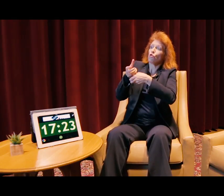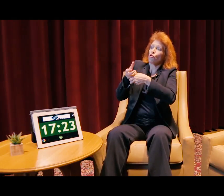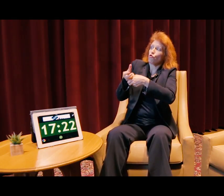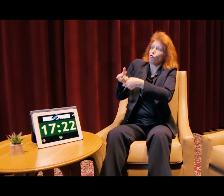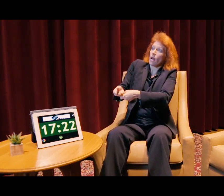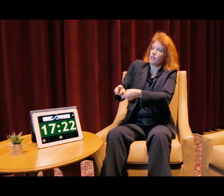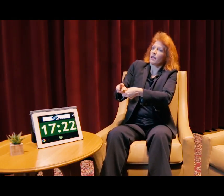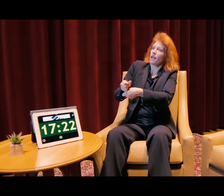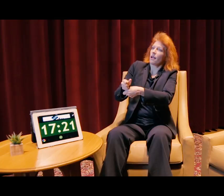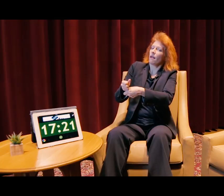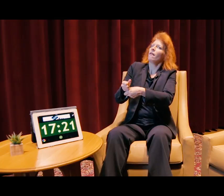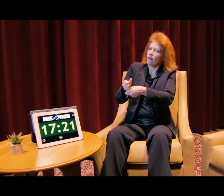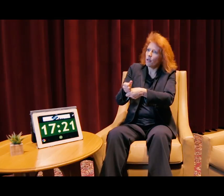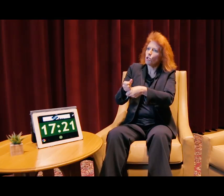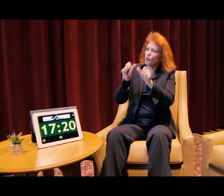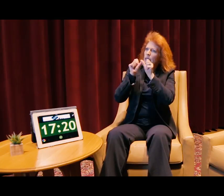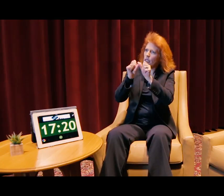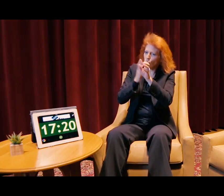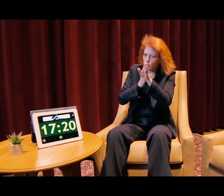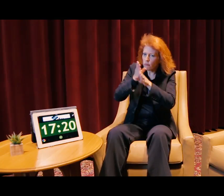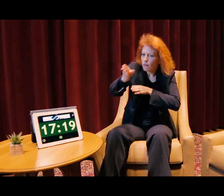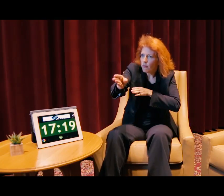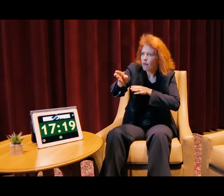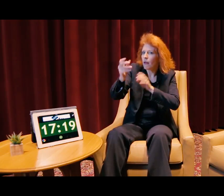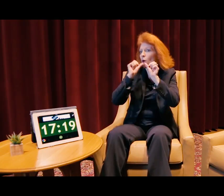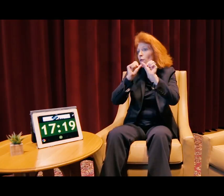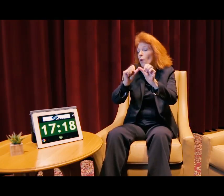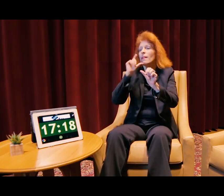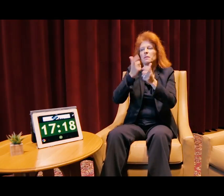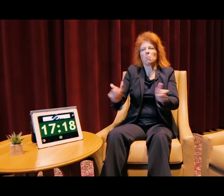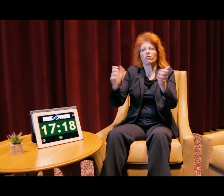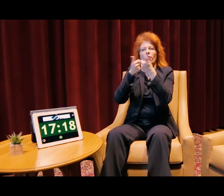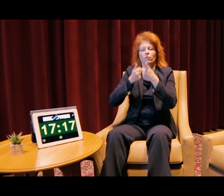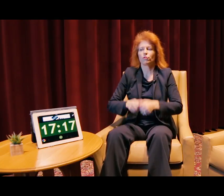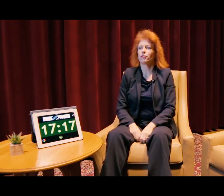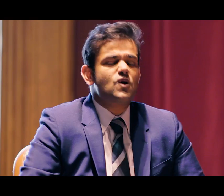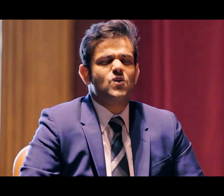and keeping myself on track to go. So that was probably the biggest challenge.